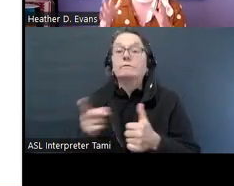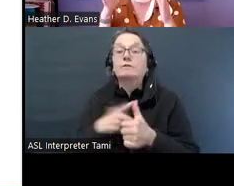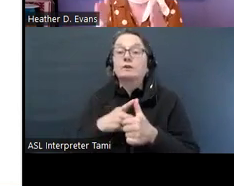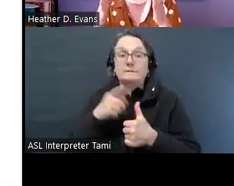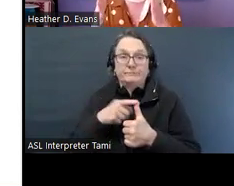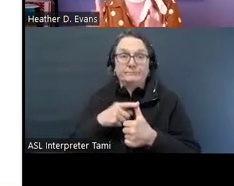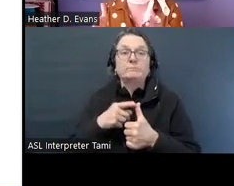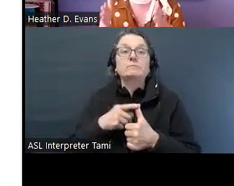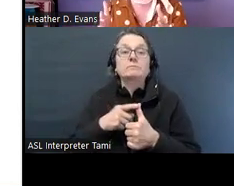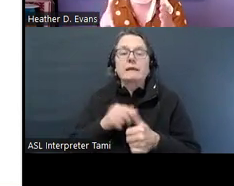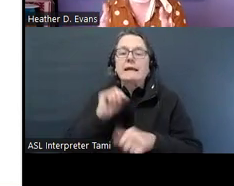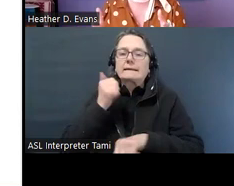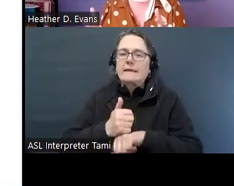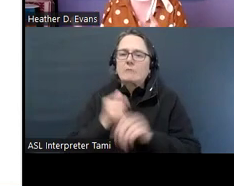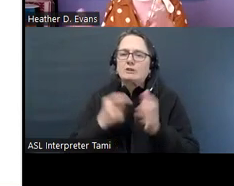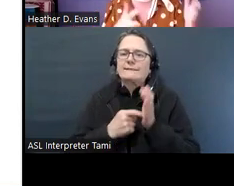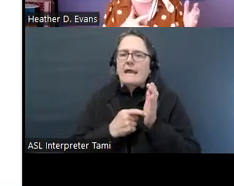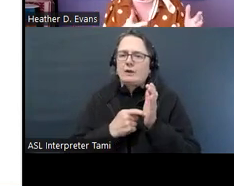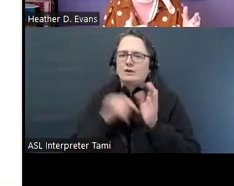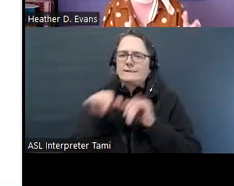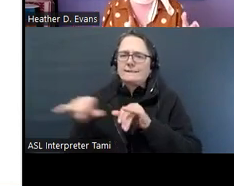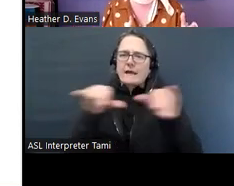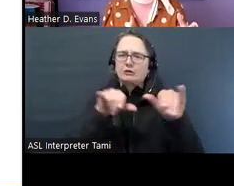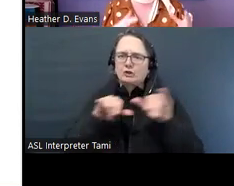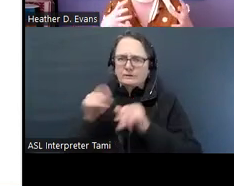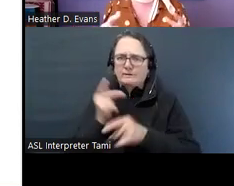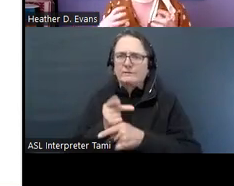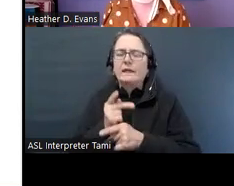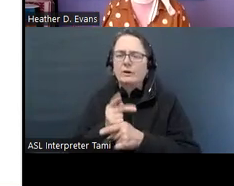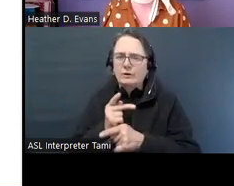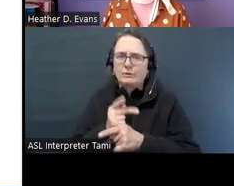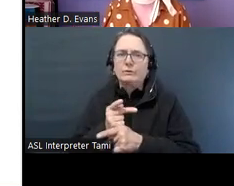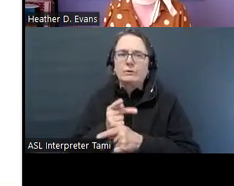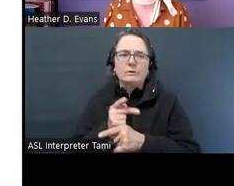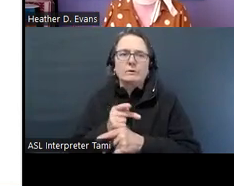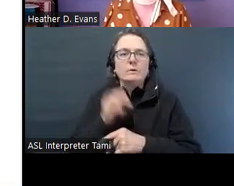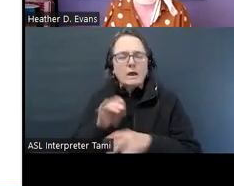for your clinic, your practice, your organization for patients with disabilities.